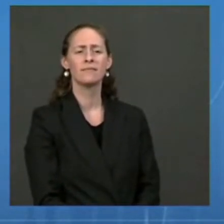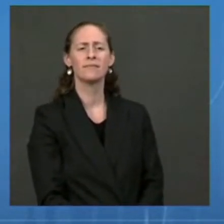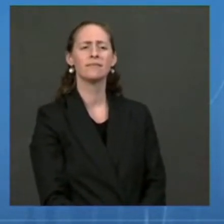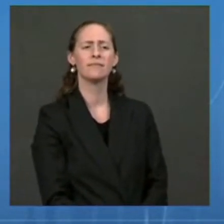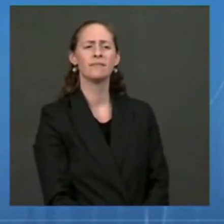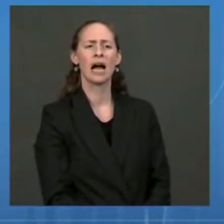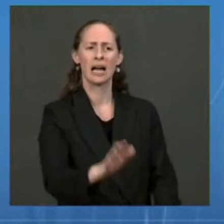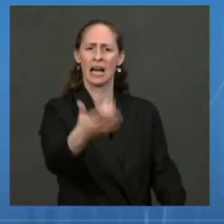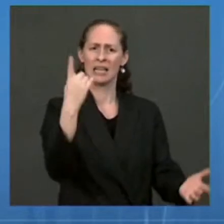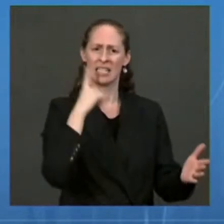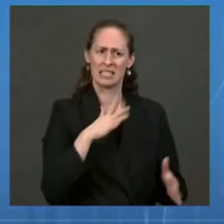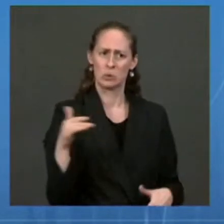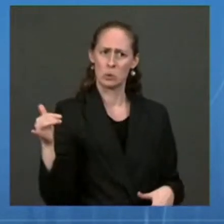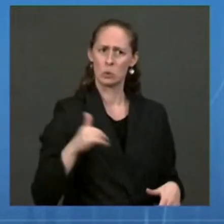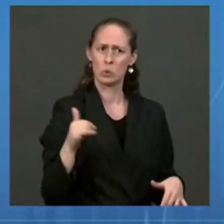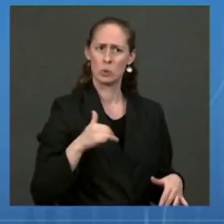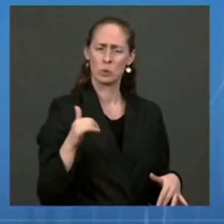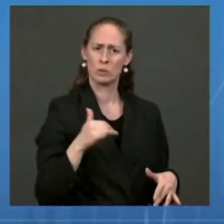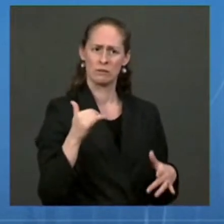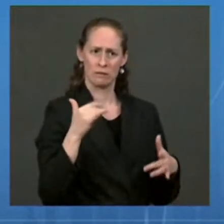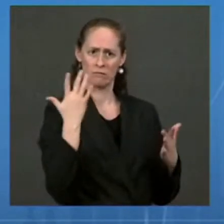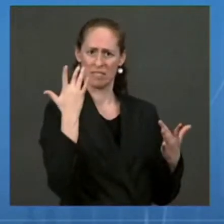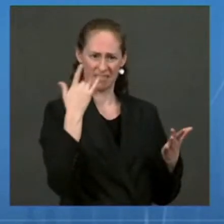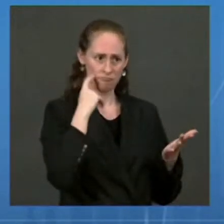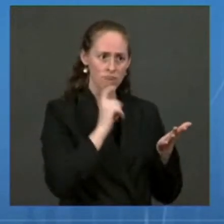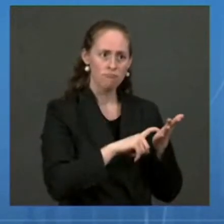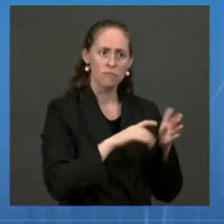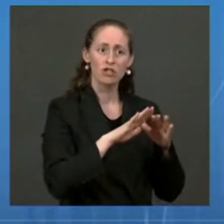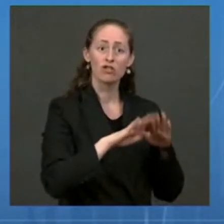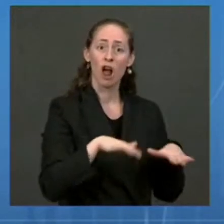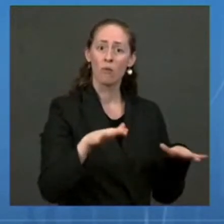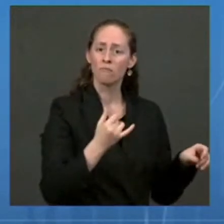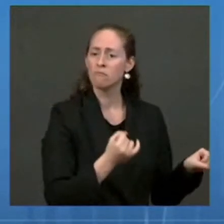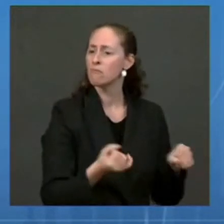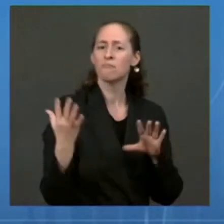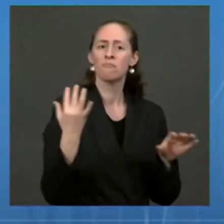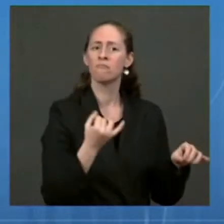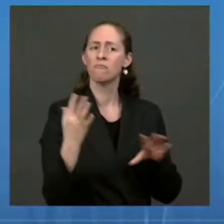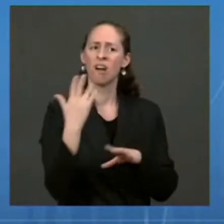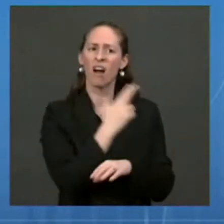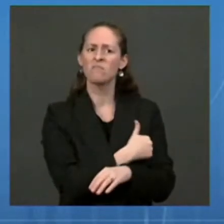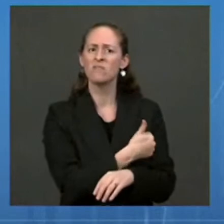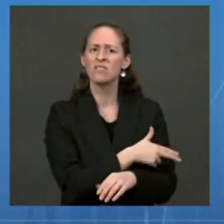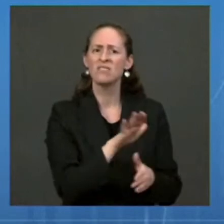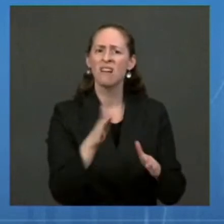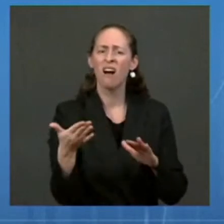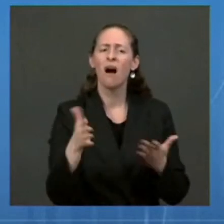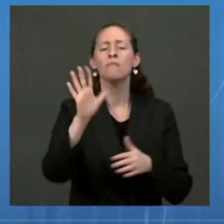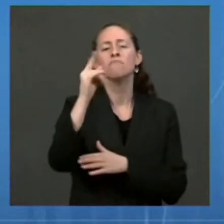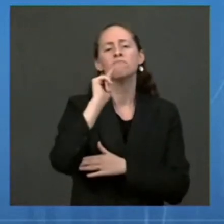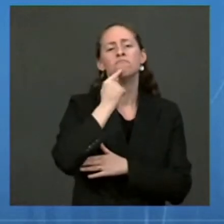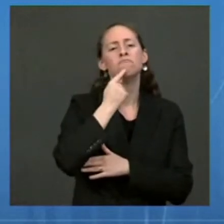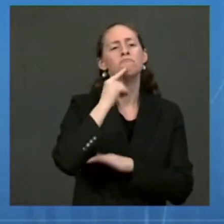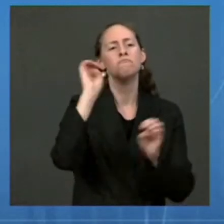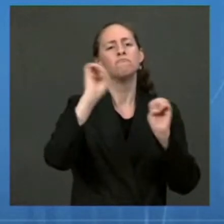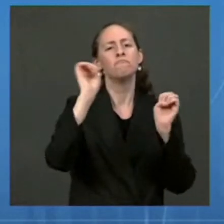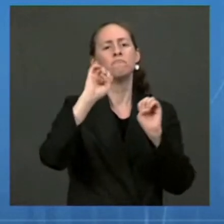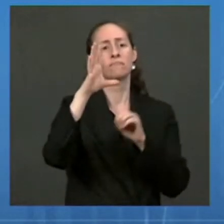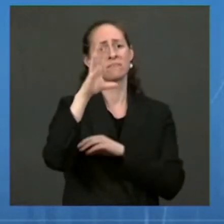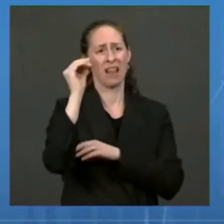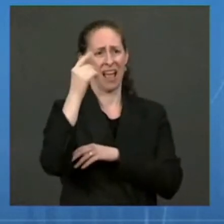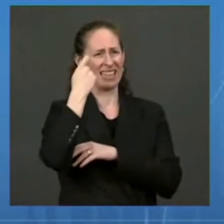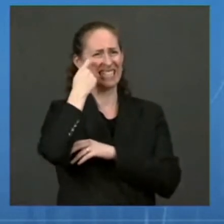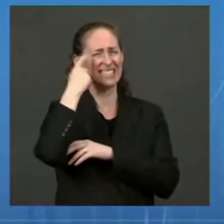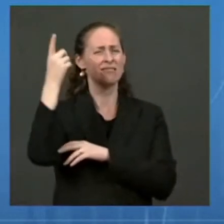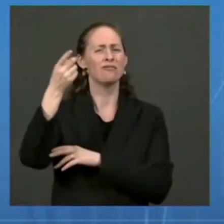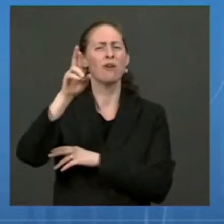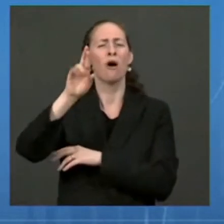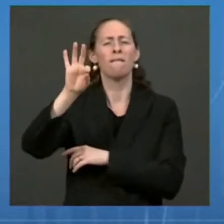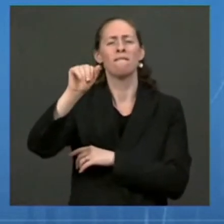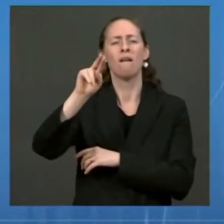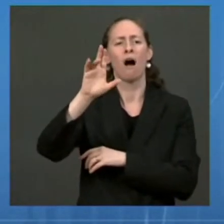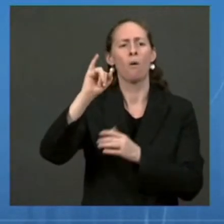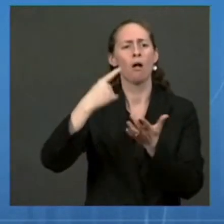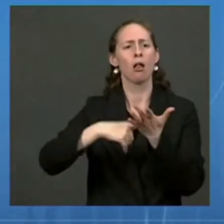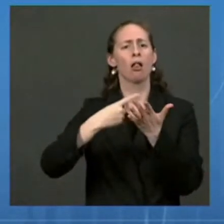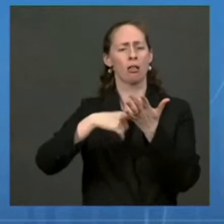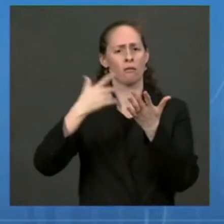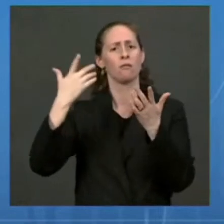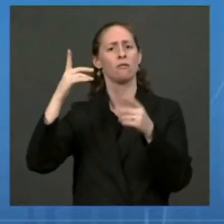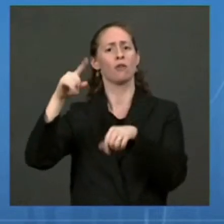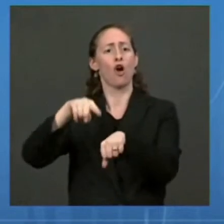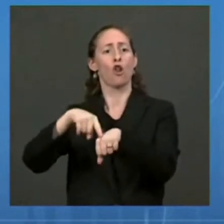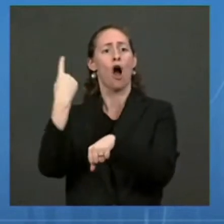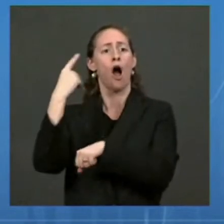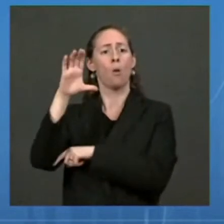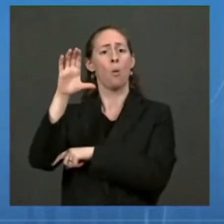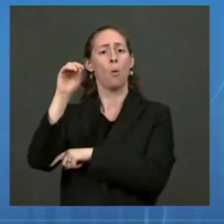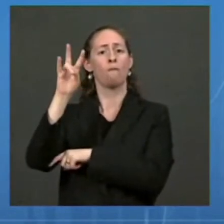VACCINATED?